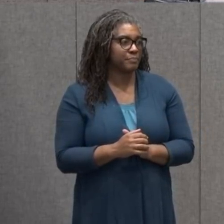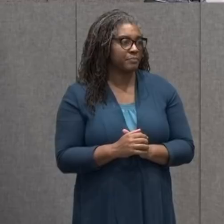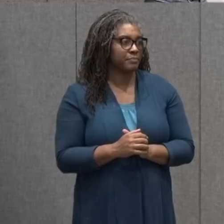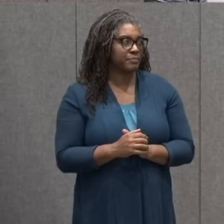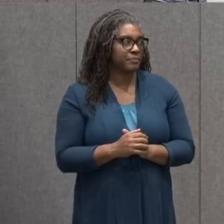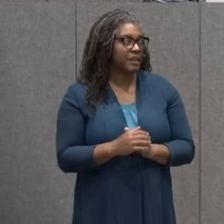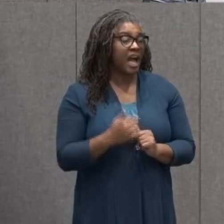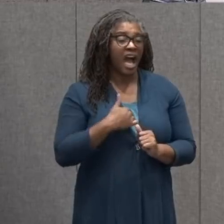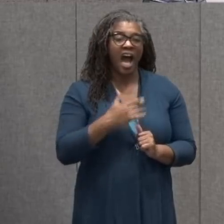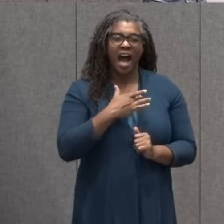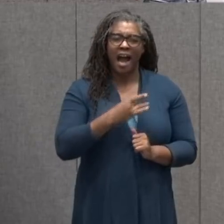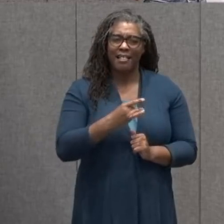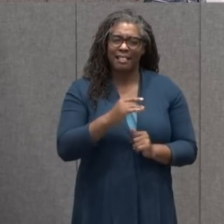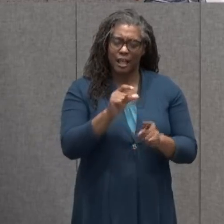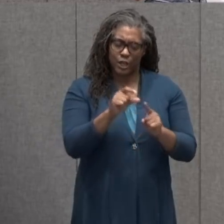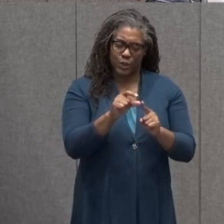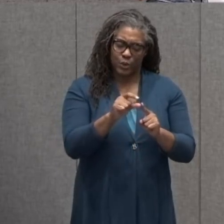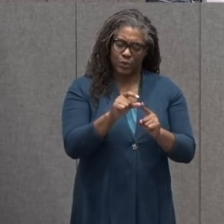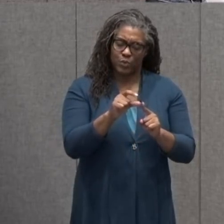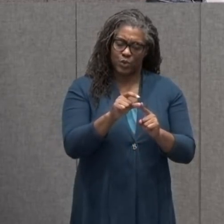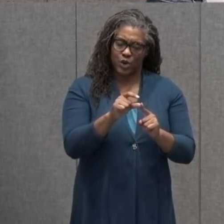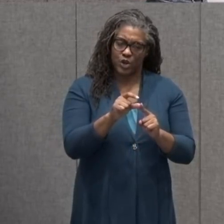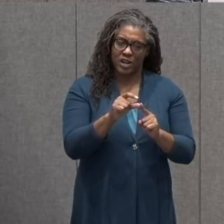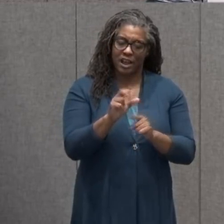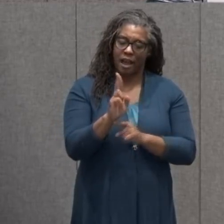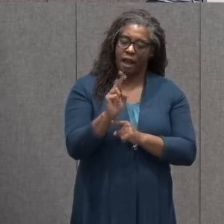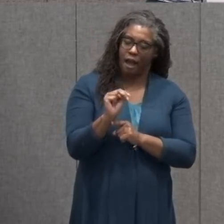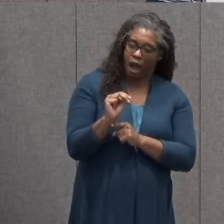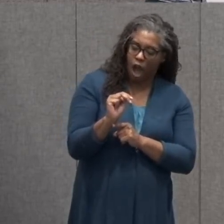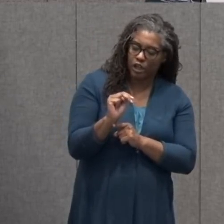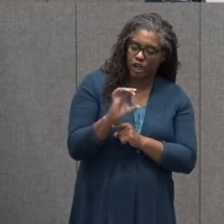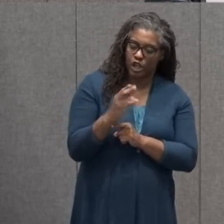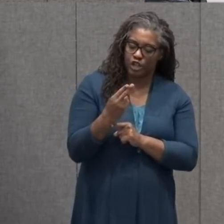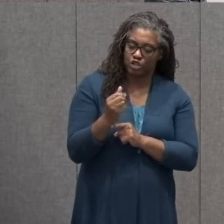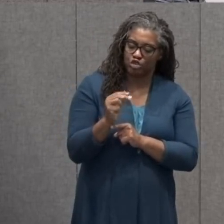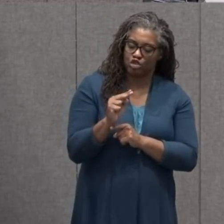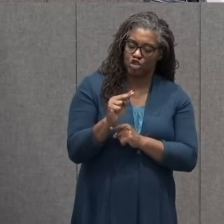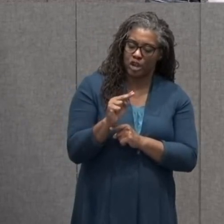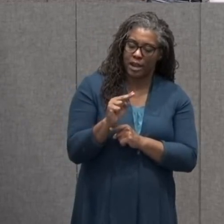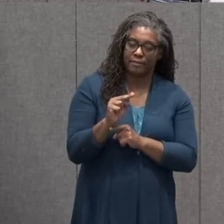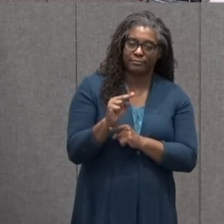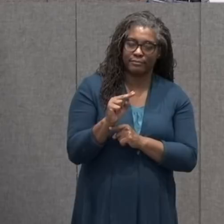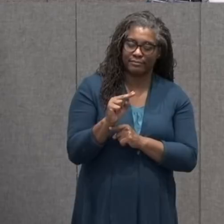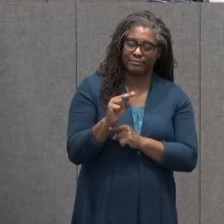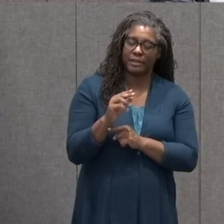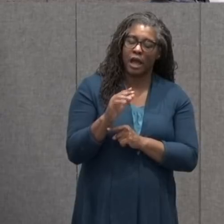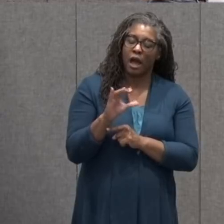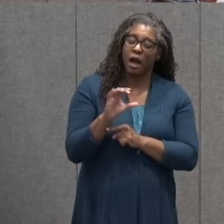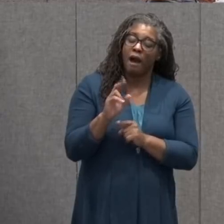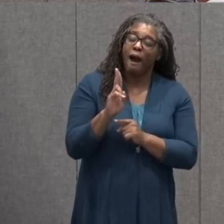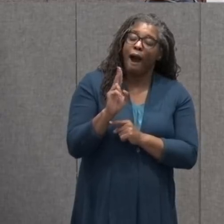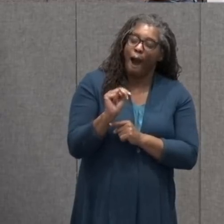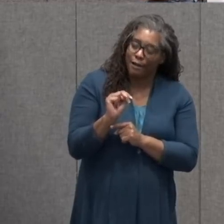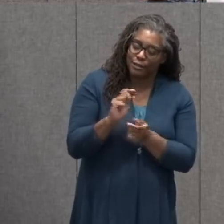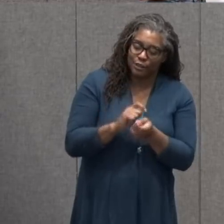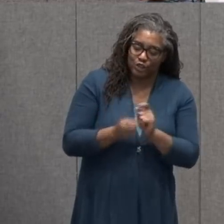cause it has that prefix, un, It does. And that's something we're working on. Yeah, definitely. Okay. - Okay.